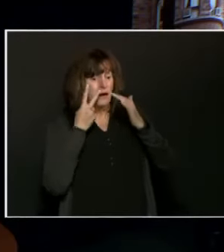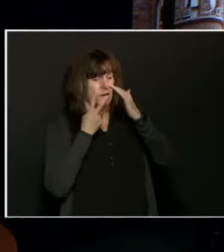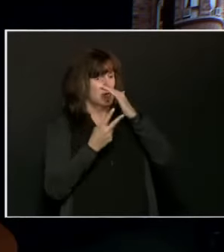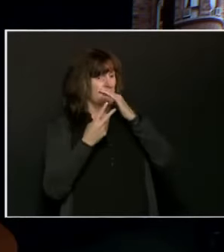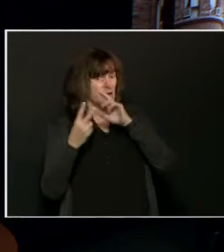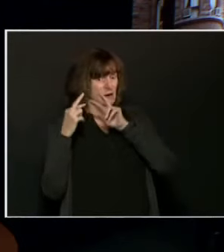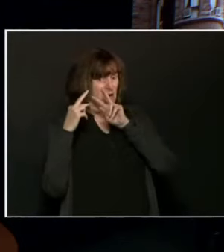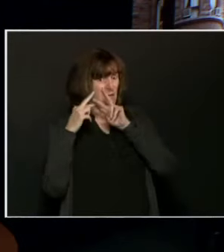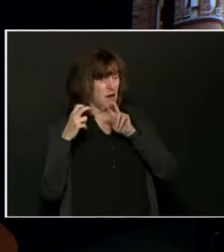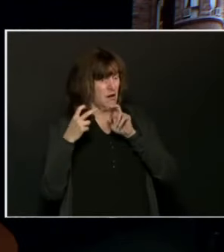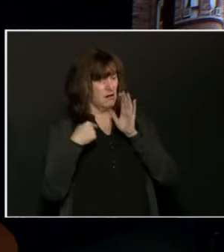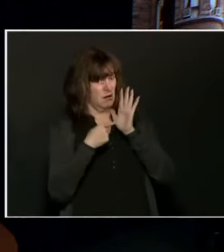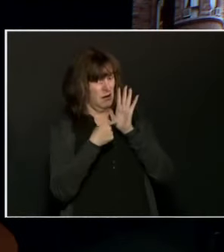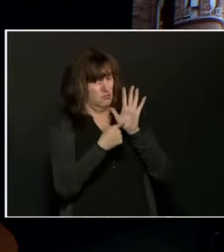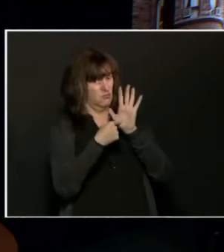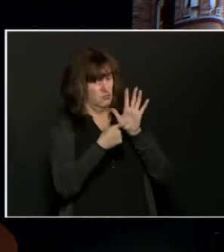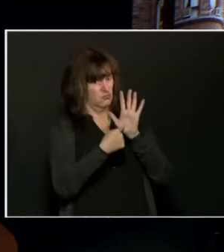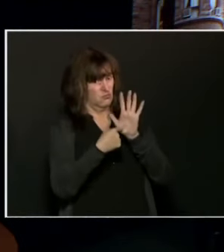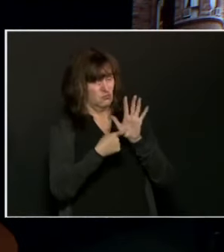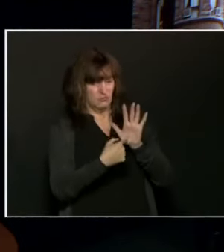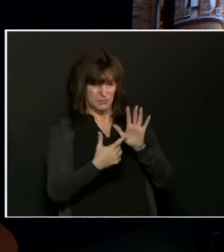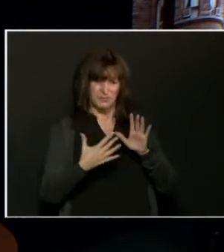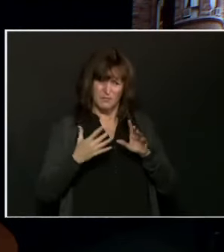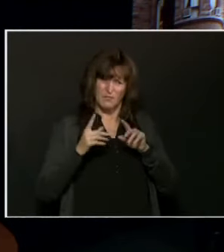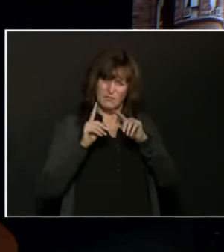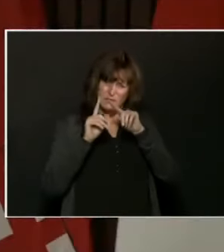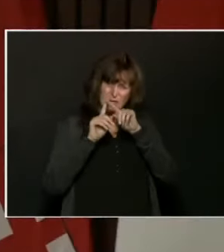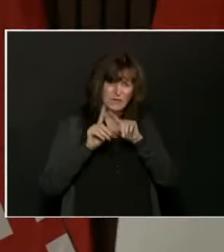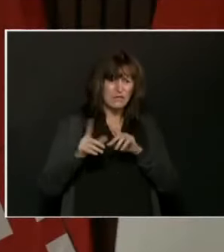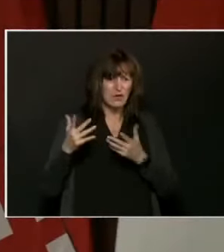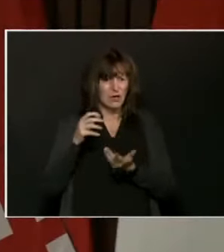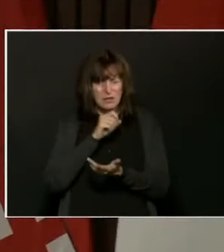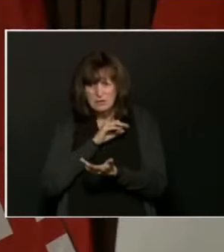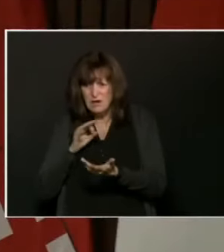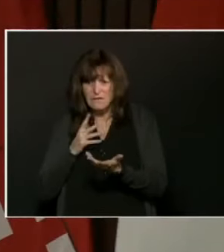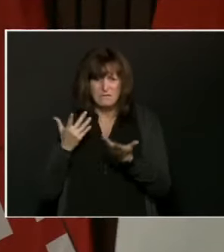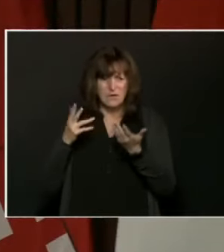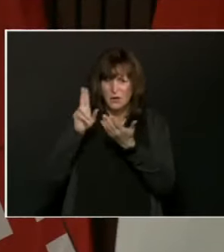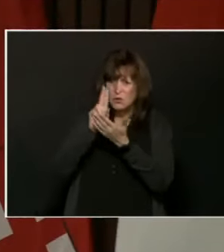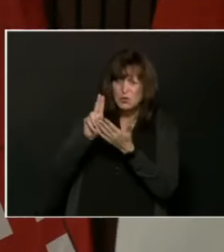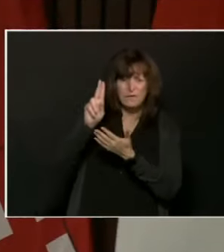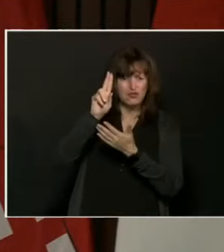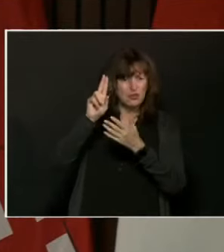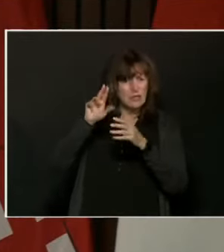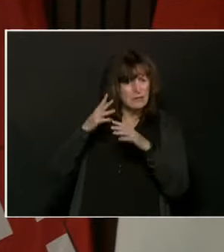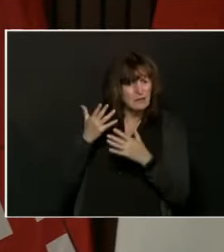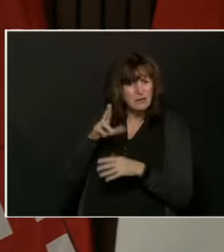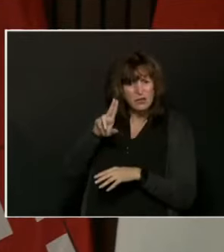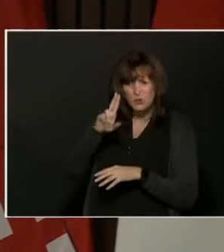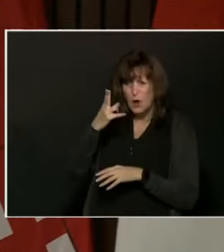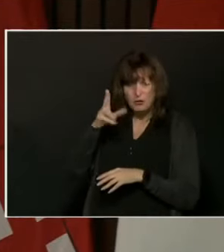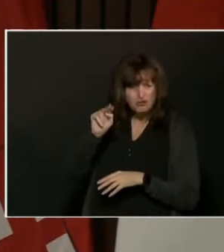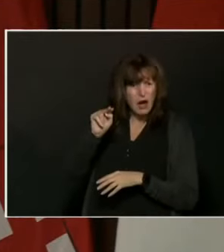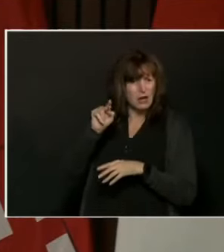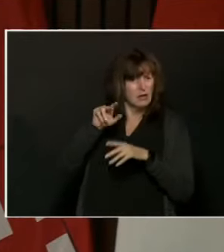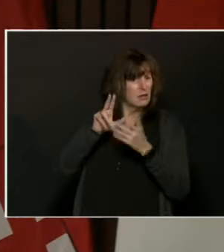THE MODELLING THAT WE PRESENT IN THE ANALYSIS WE PRESENT IS